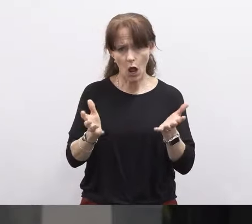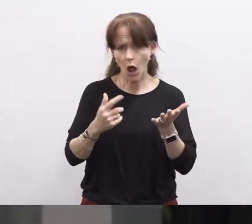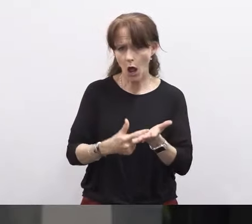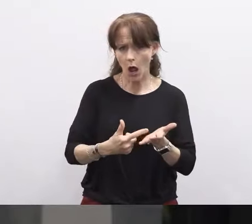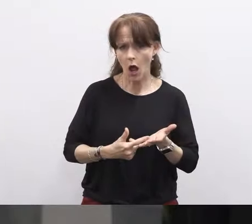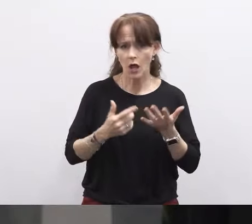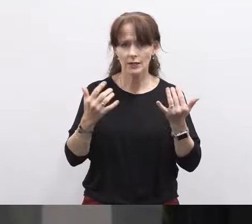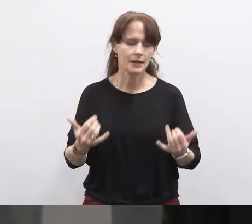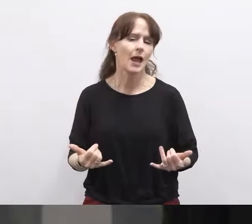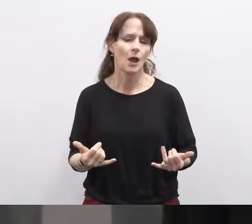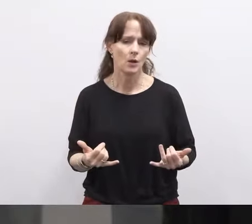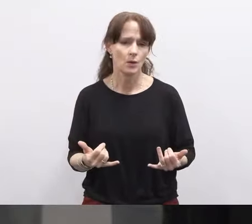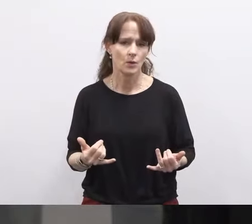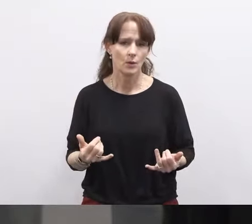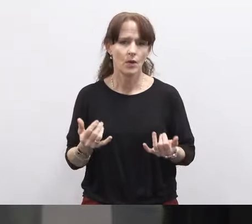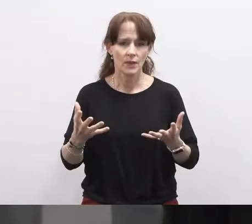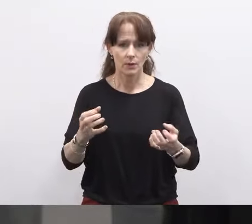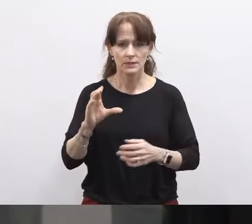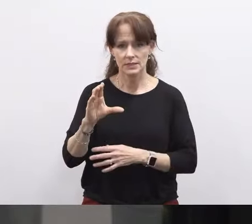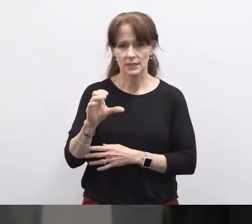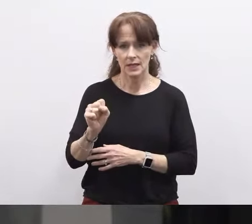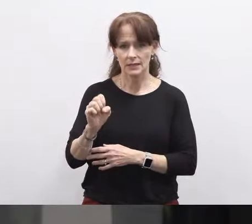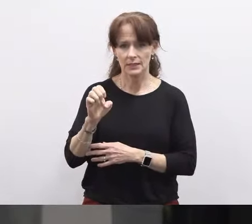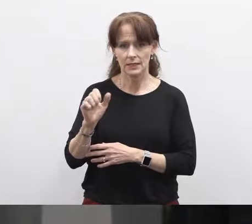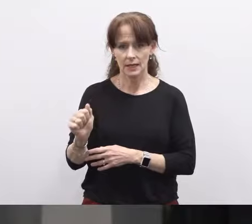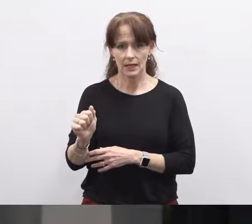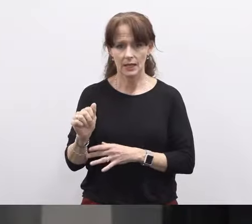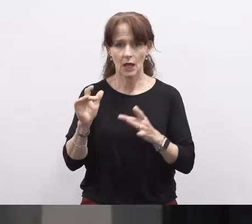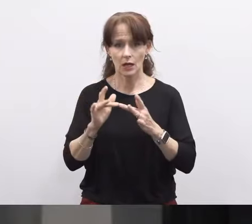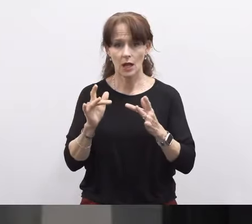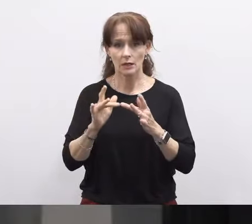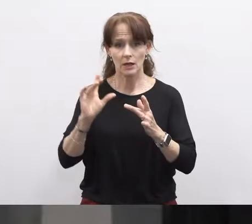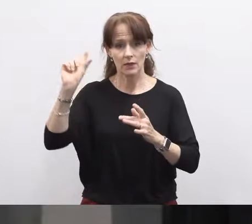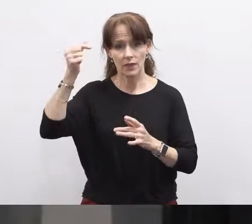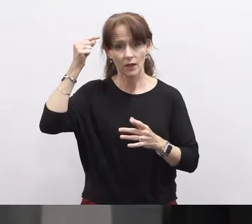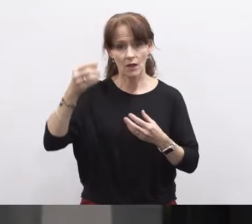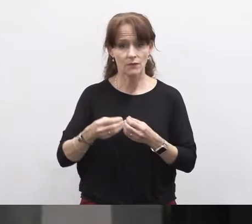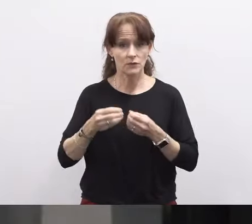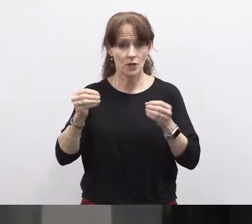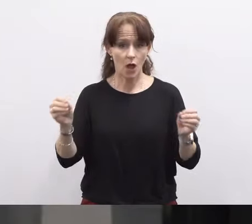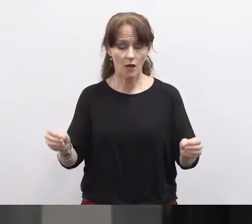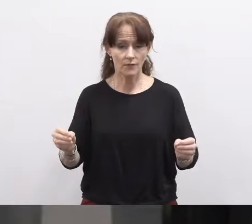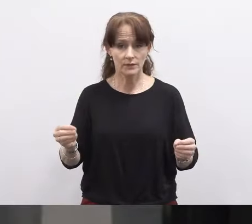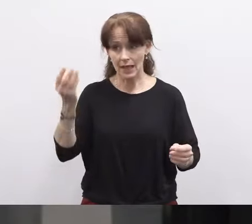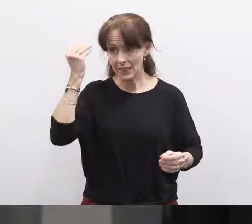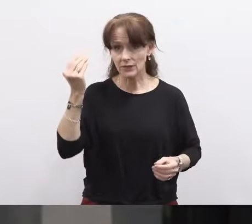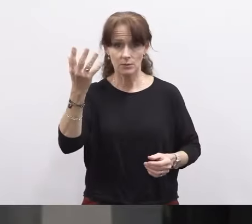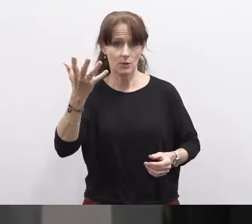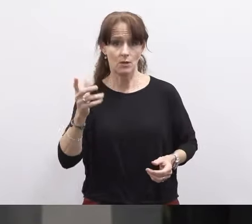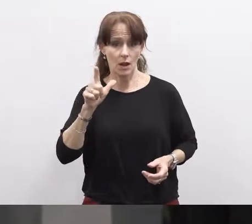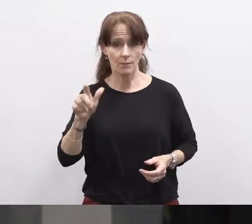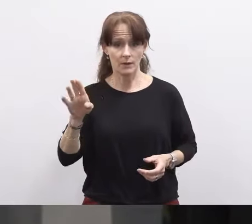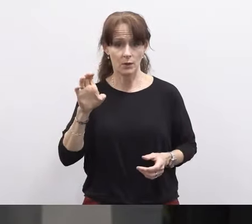is they want CSEA to start contacting the governor's office and let them know that Long Beach Unified